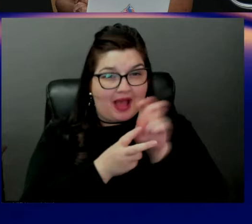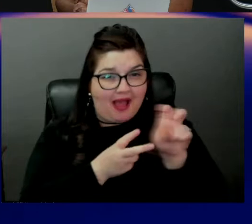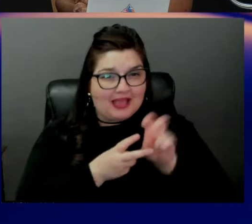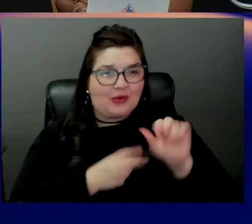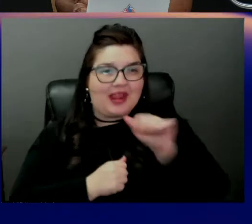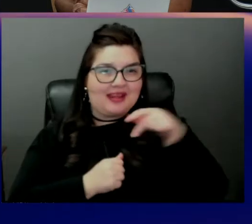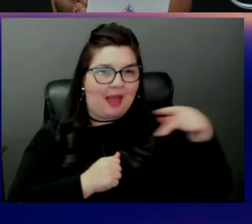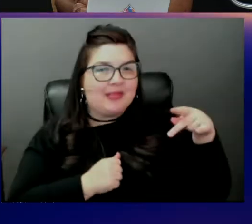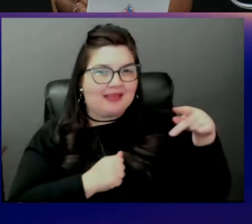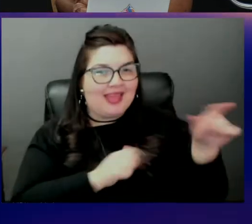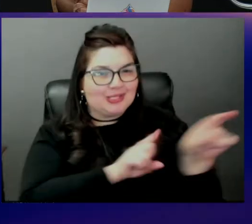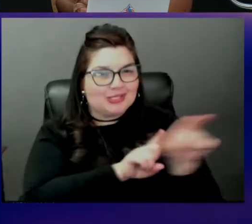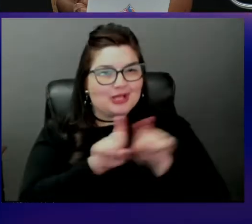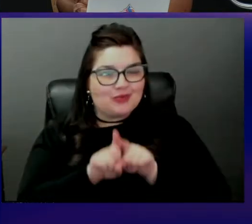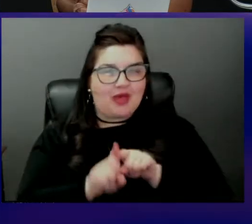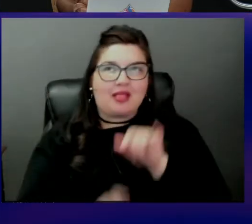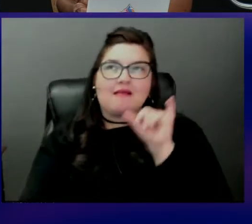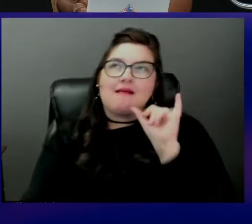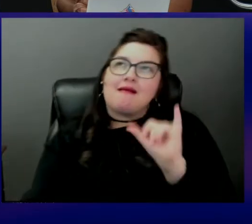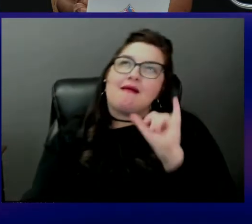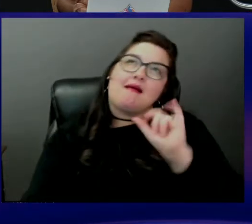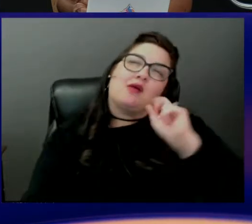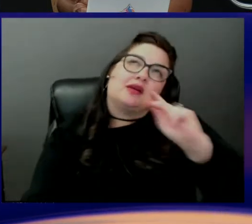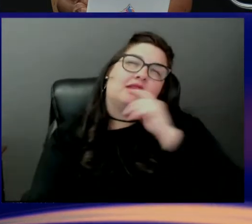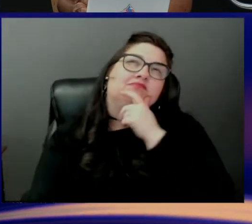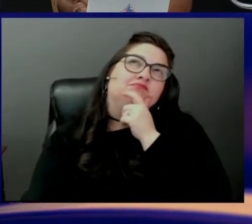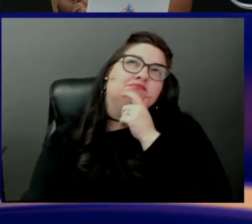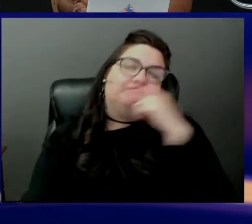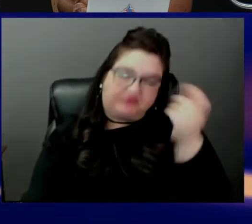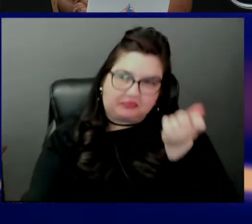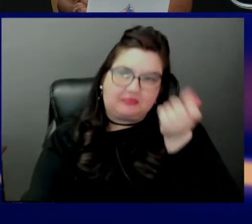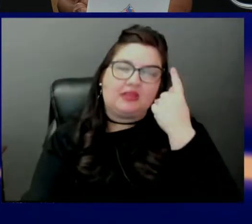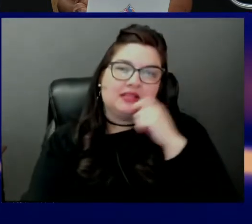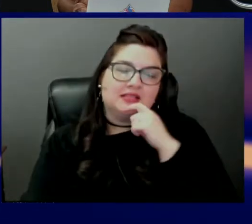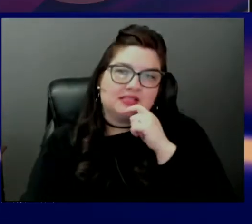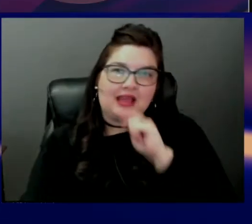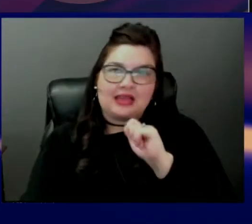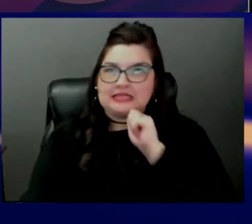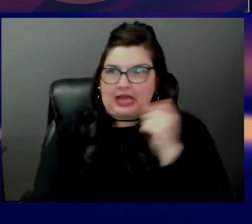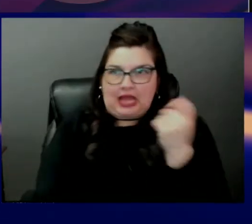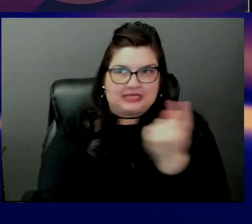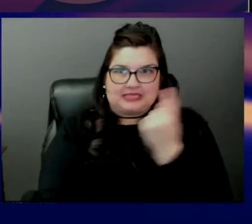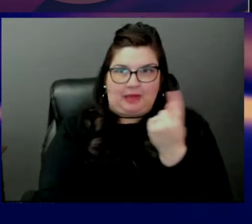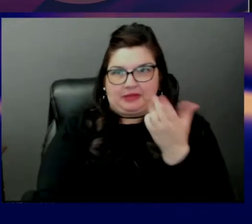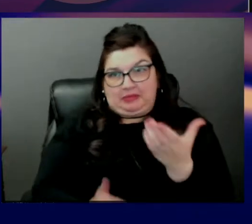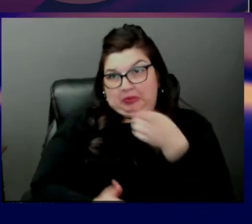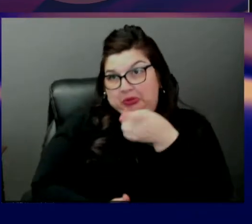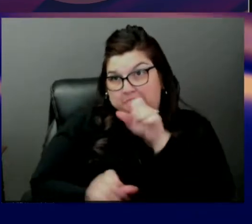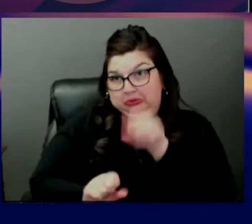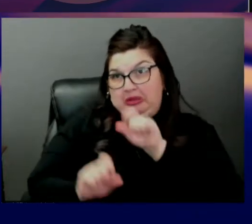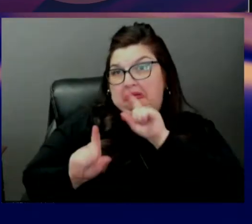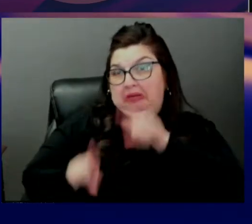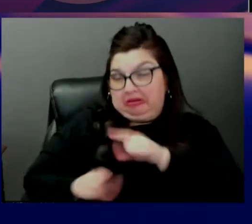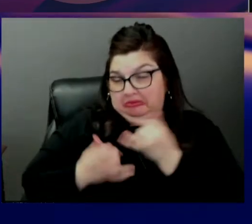Okay. And you know, I understand this is not something that you can answer at this point but do you have plans